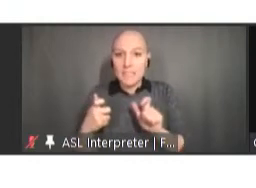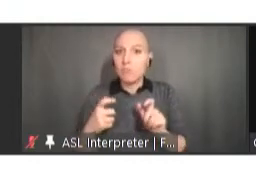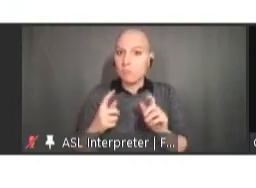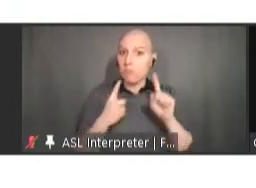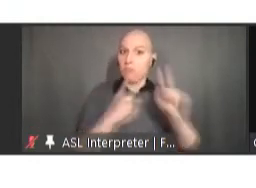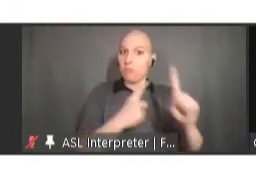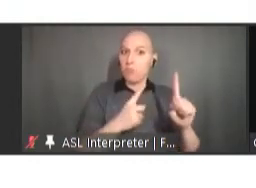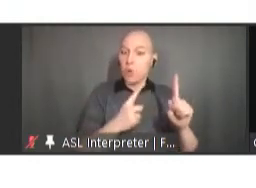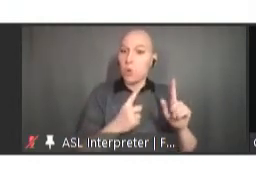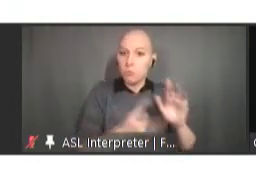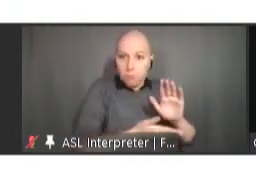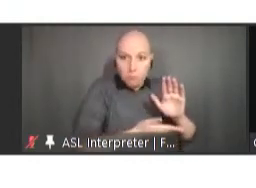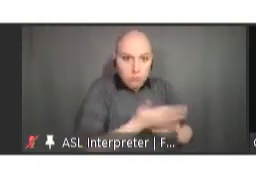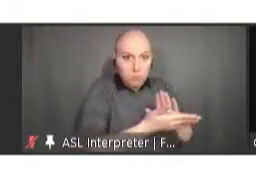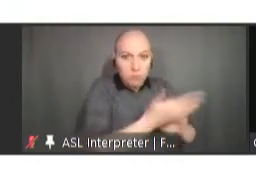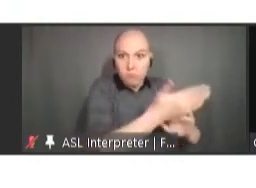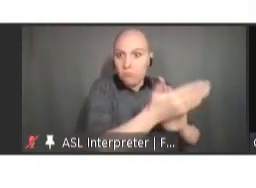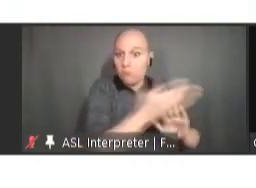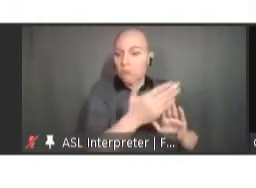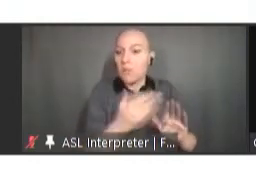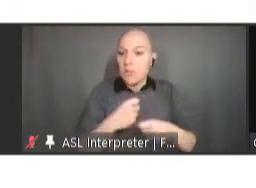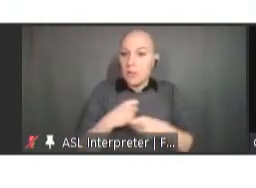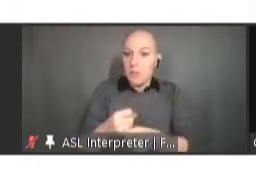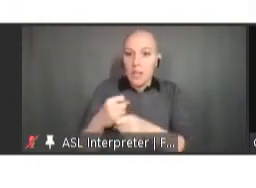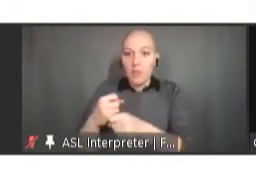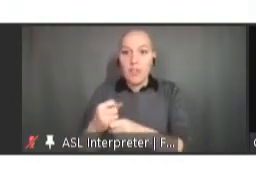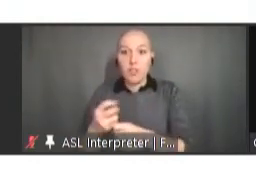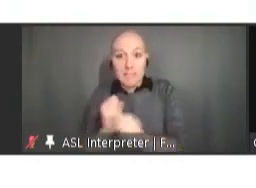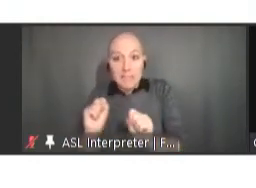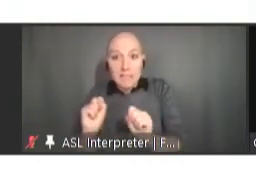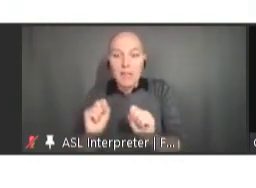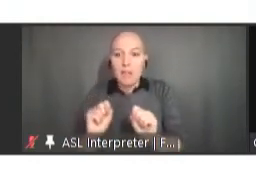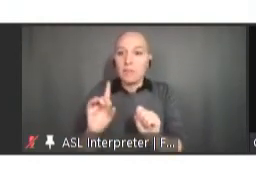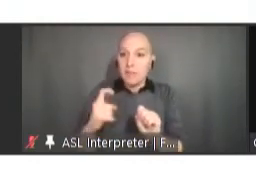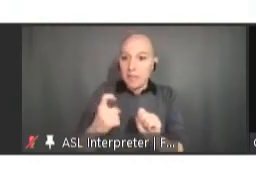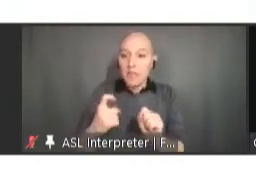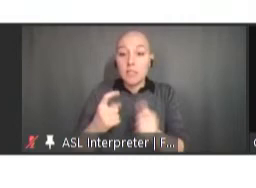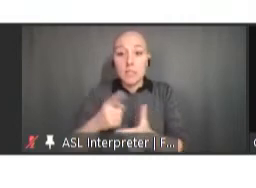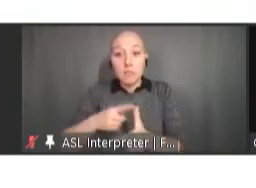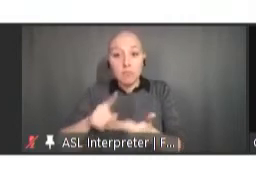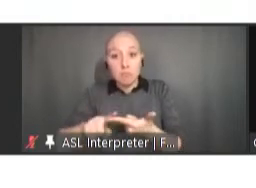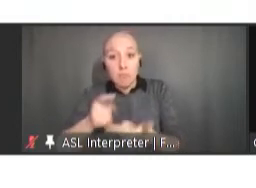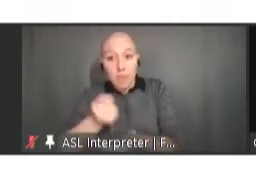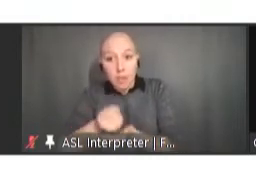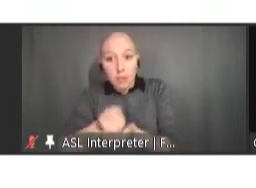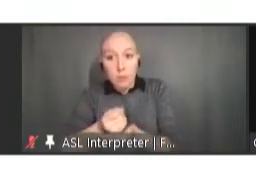administration of safe and effective diagnostics, therapeutics, and vaccines against SARS-CoV-2.